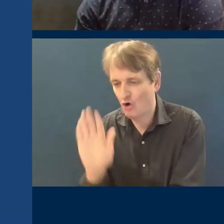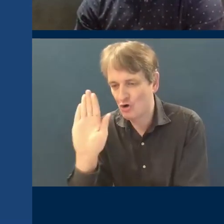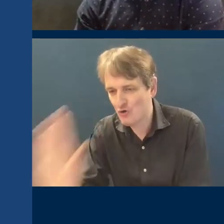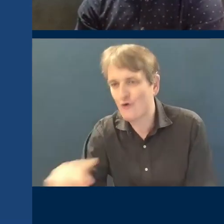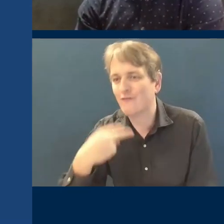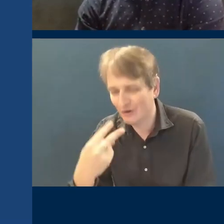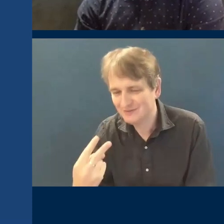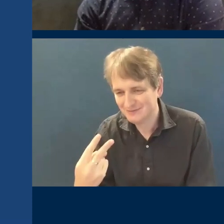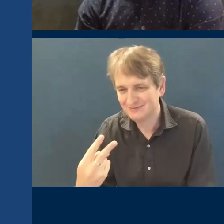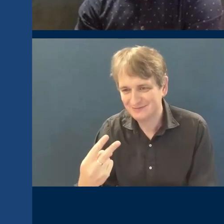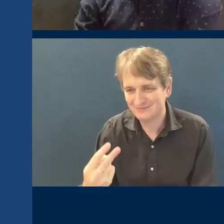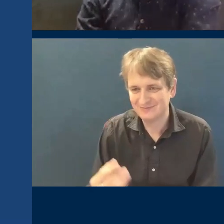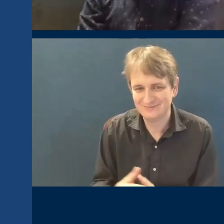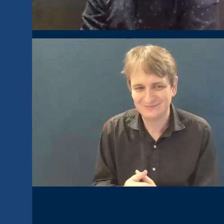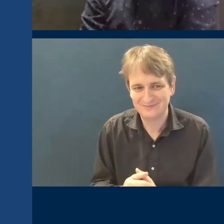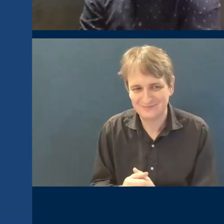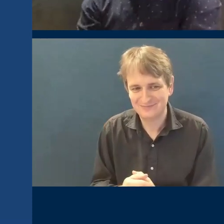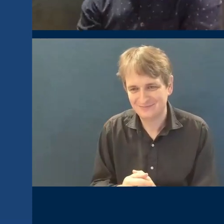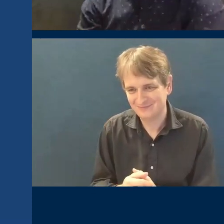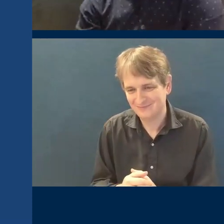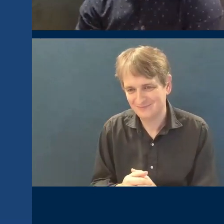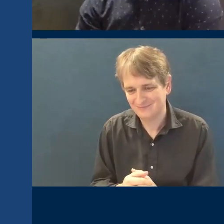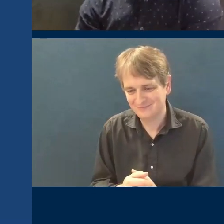Are the captions actually following what you're saying?